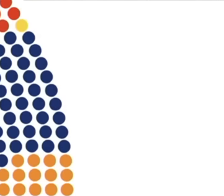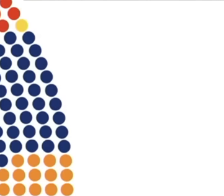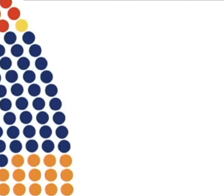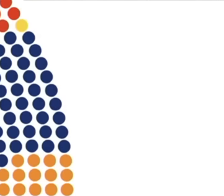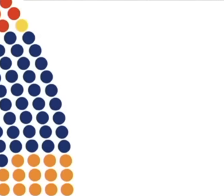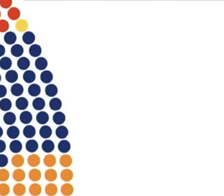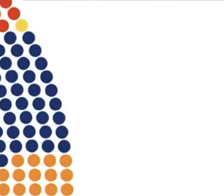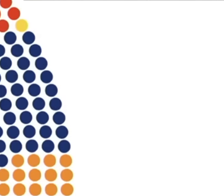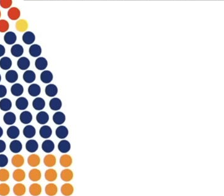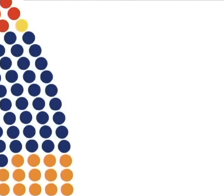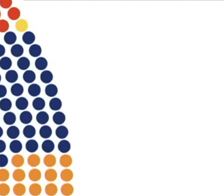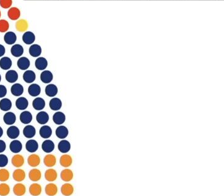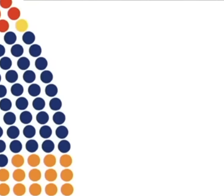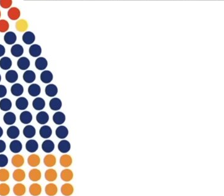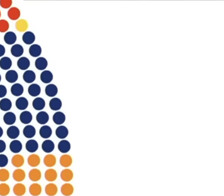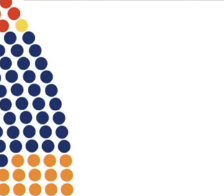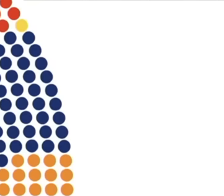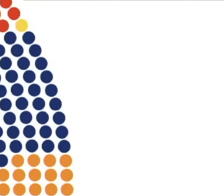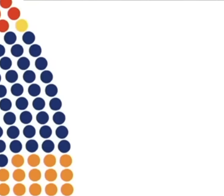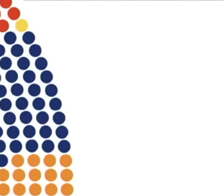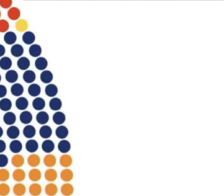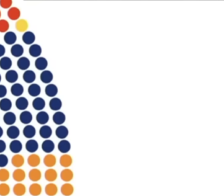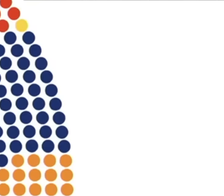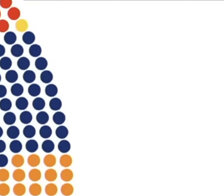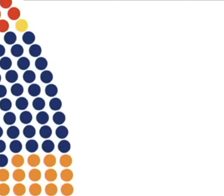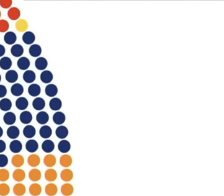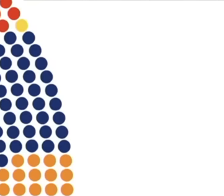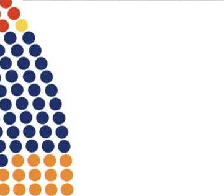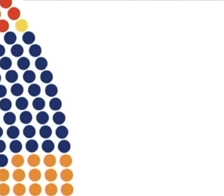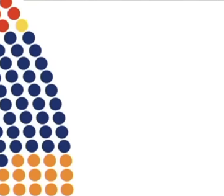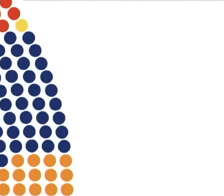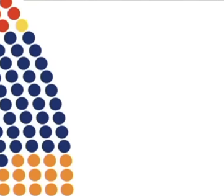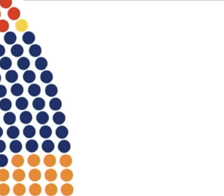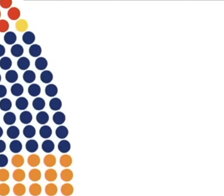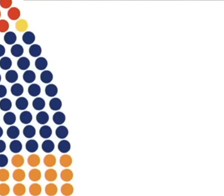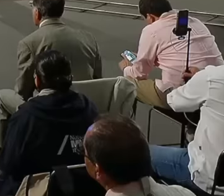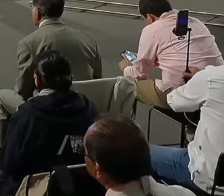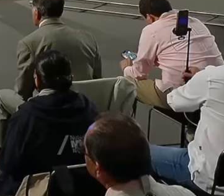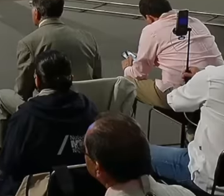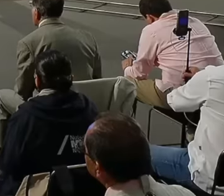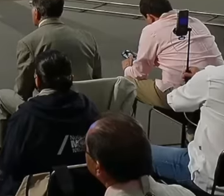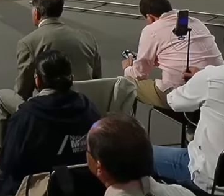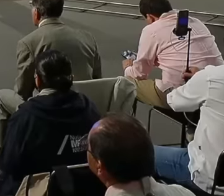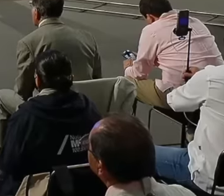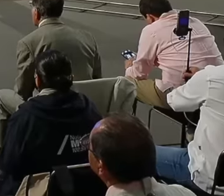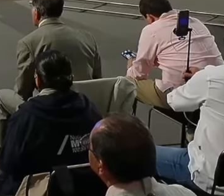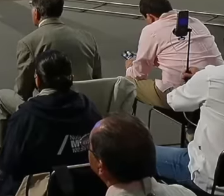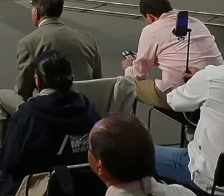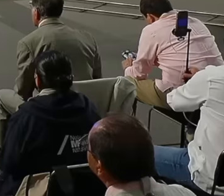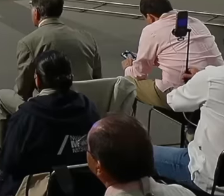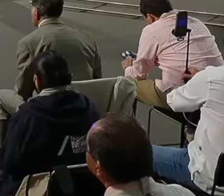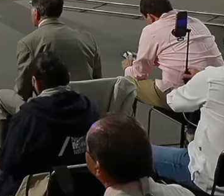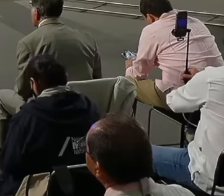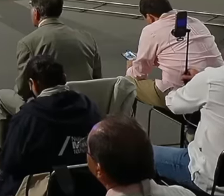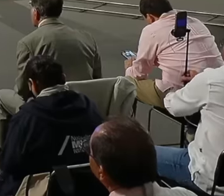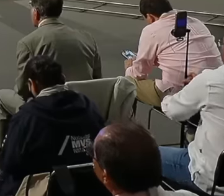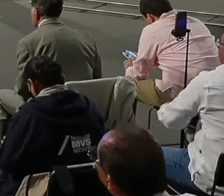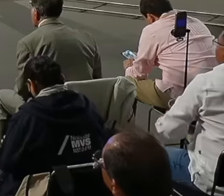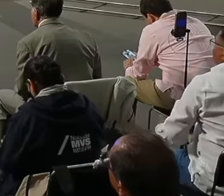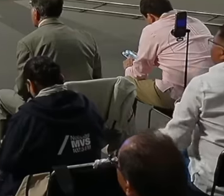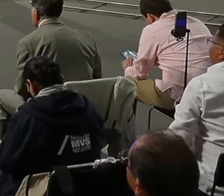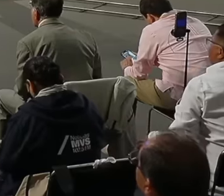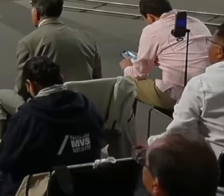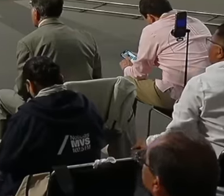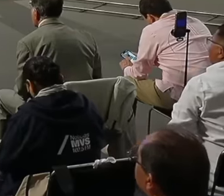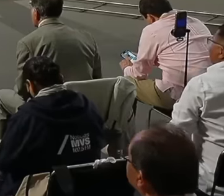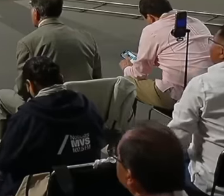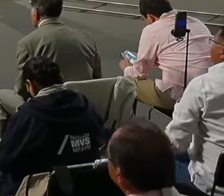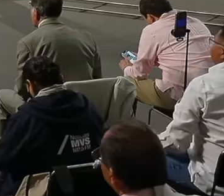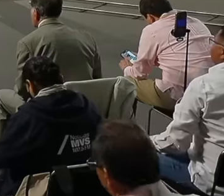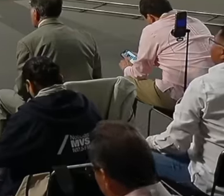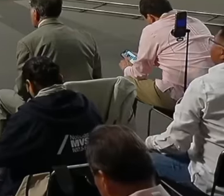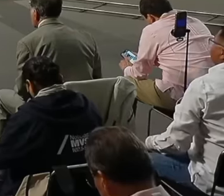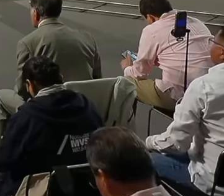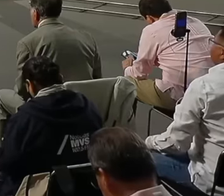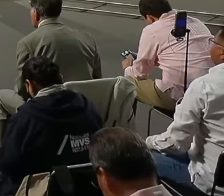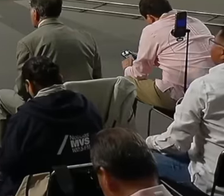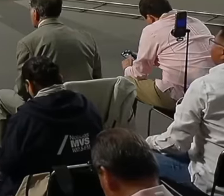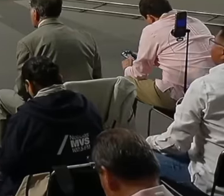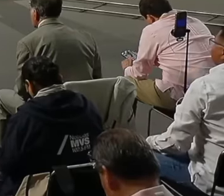chamber of senators, so the projection of the integration of the senate could be seen once the